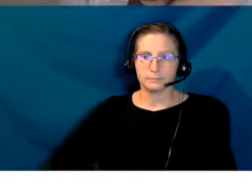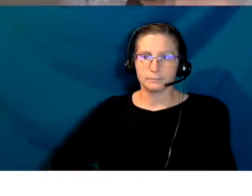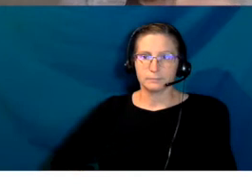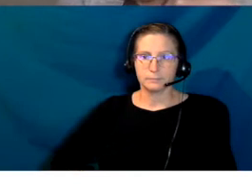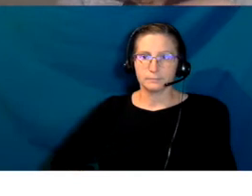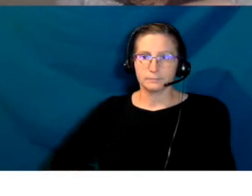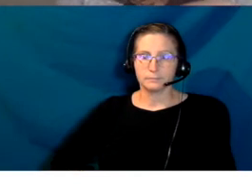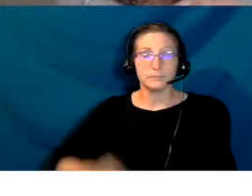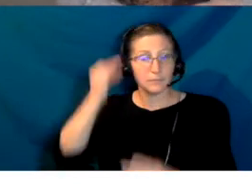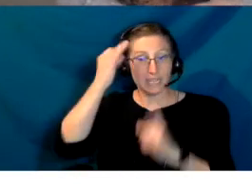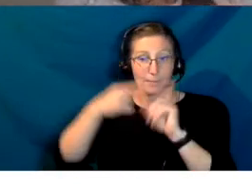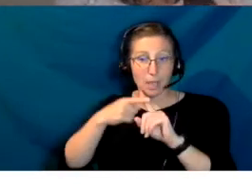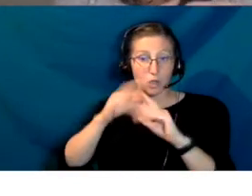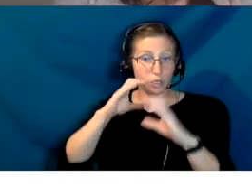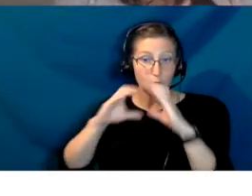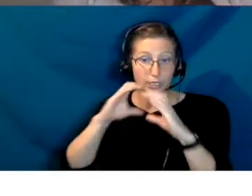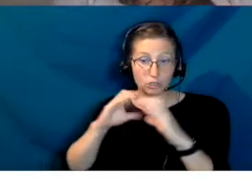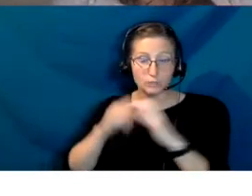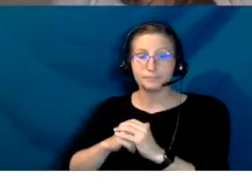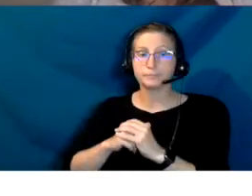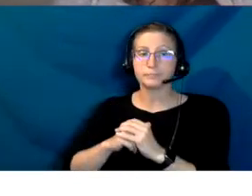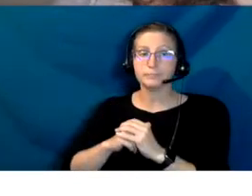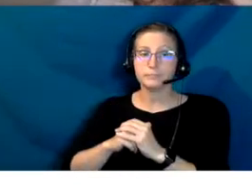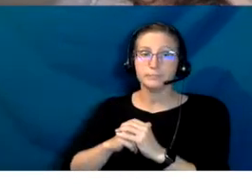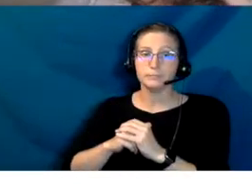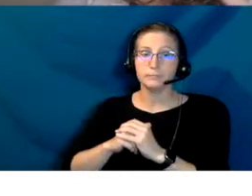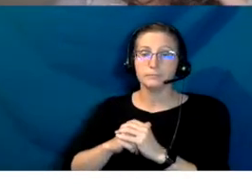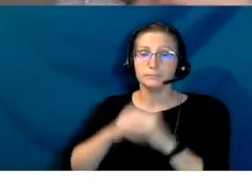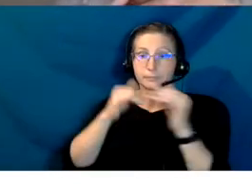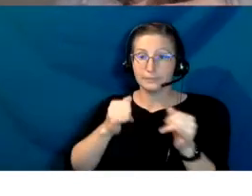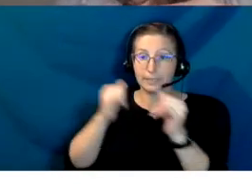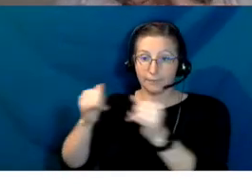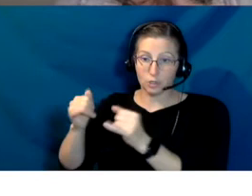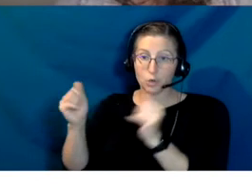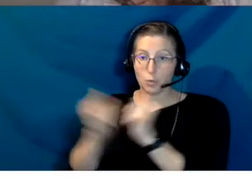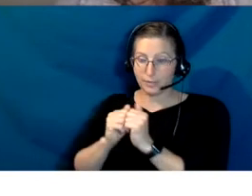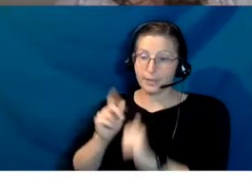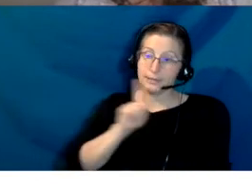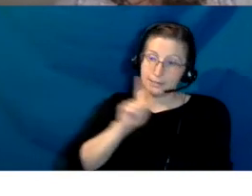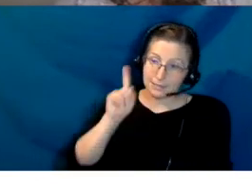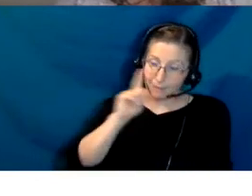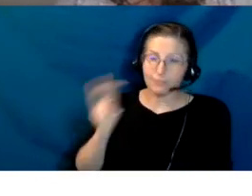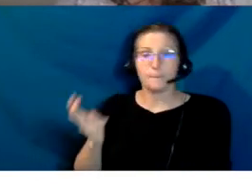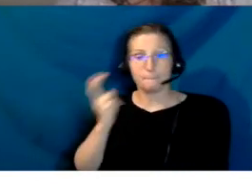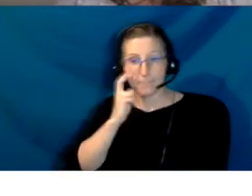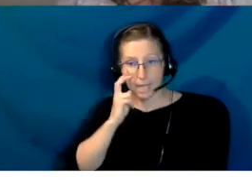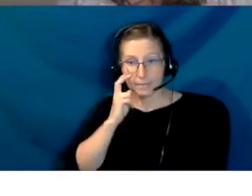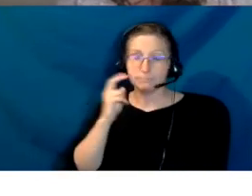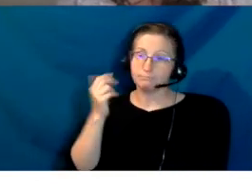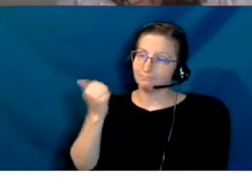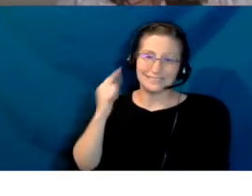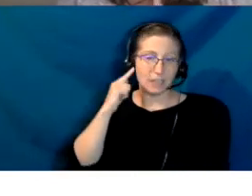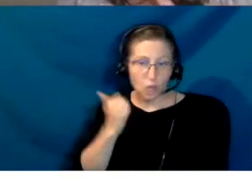When thinking about communication, individuals with a combined hearing and vision loss often